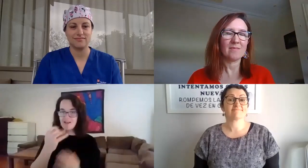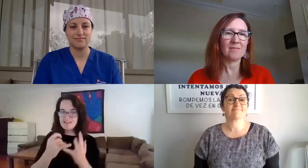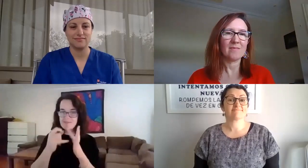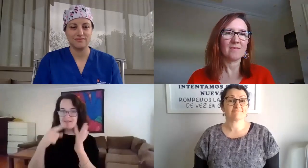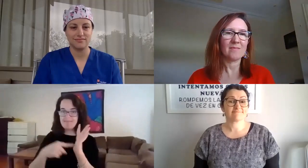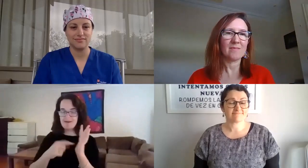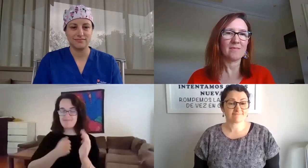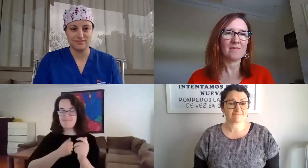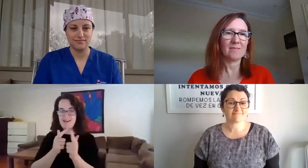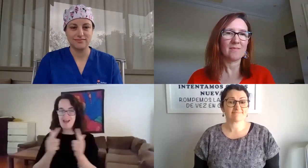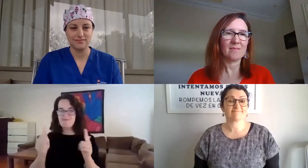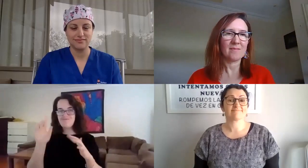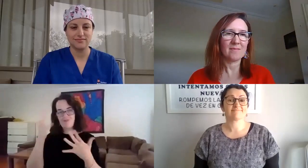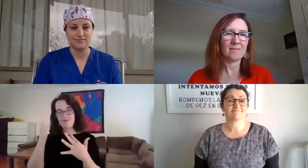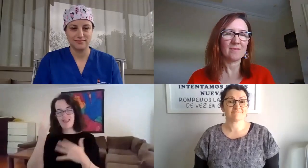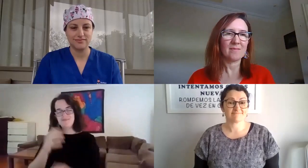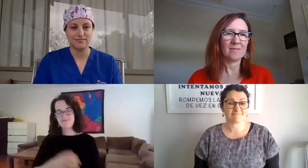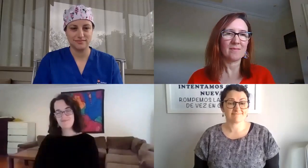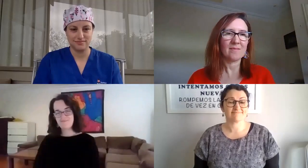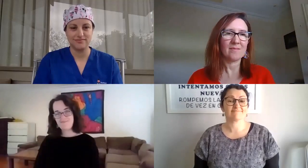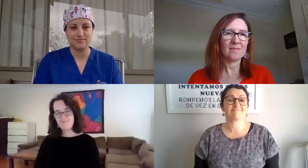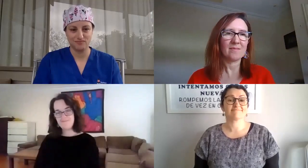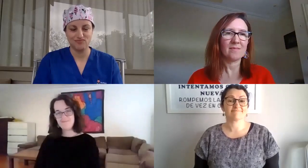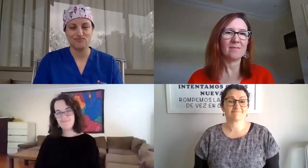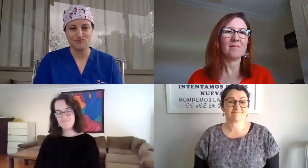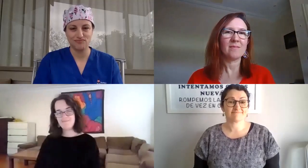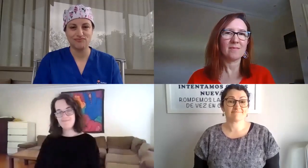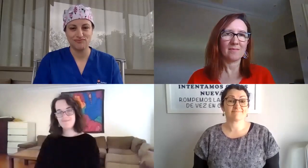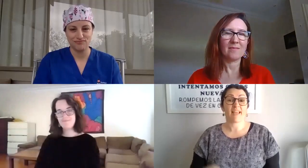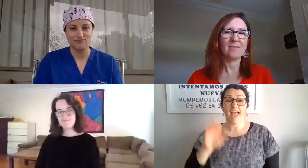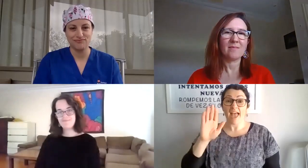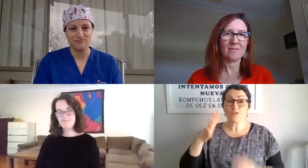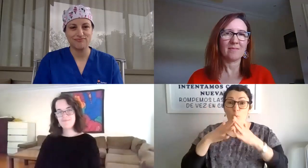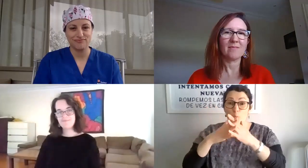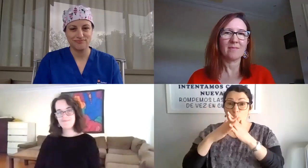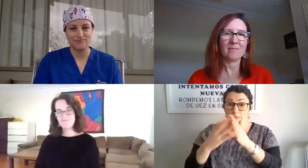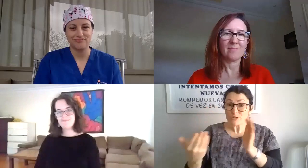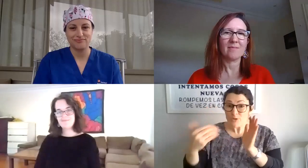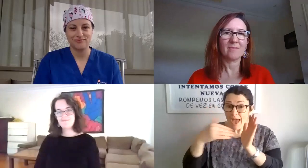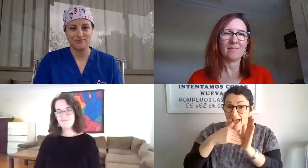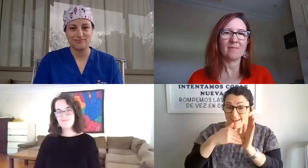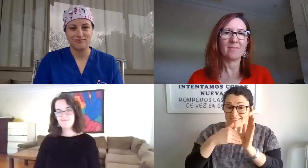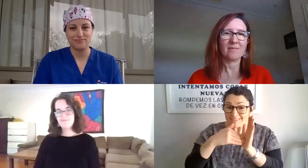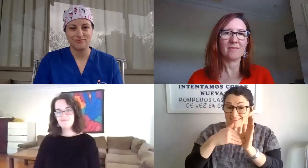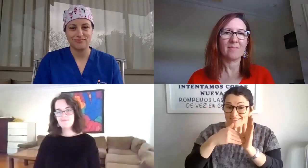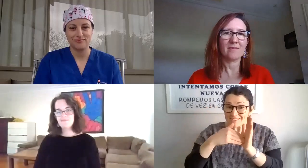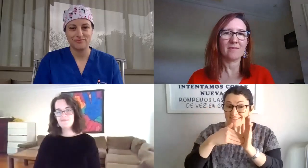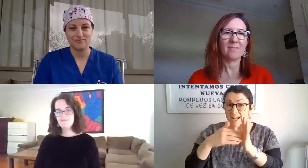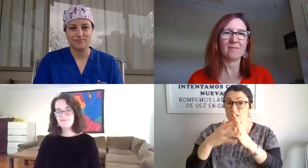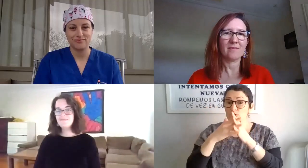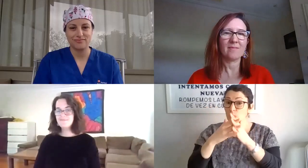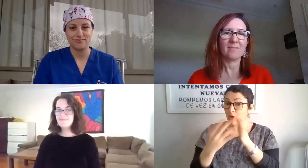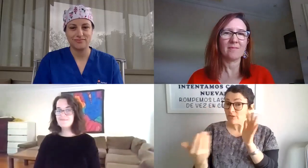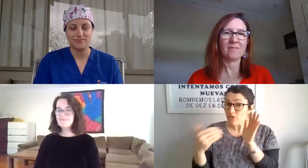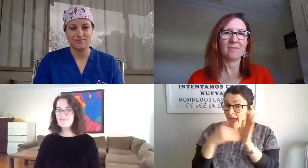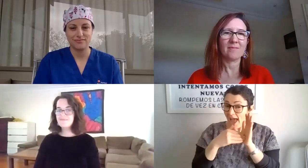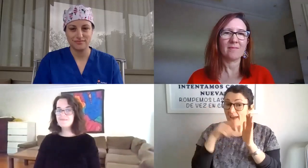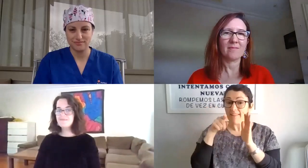acknowledging our culture uh throughout the week, as well as a language on the twenty-third of September and just. It's